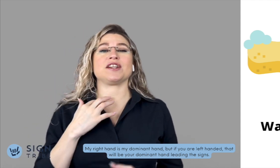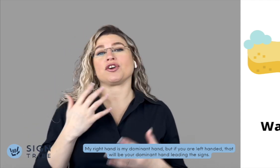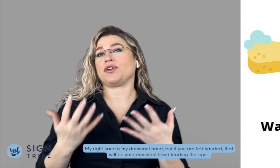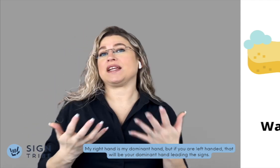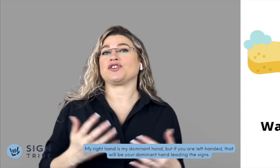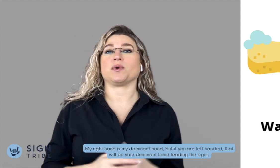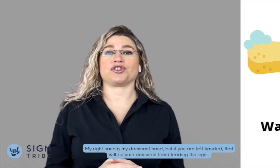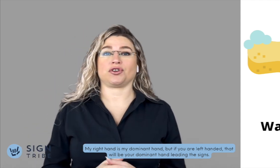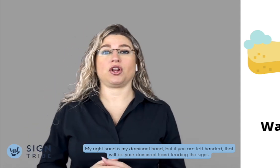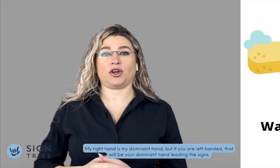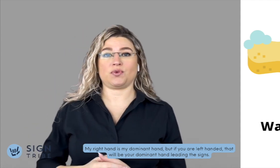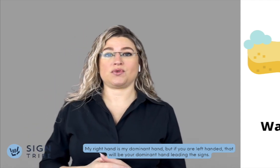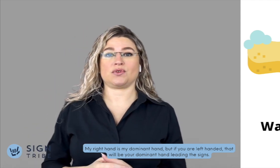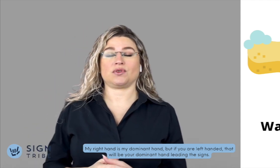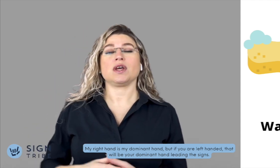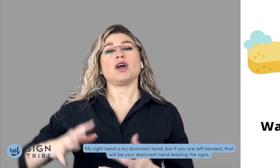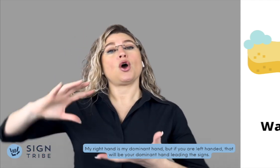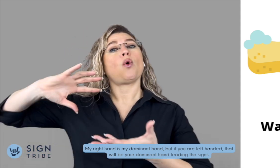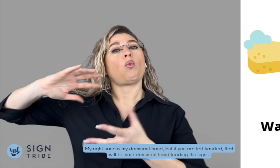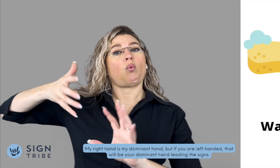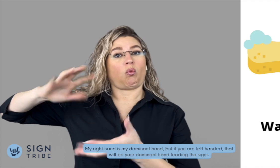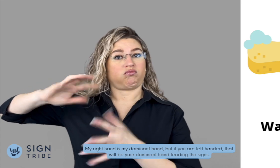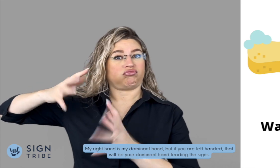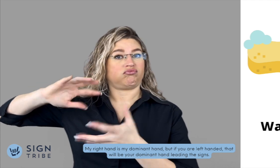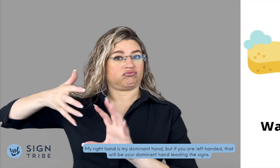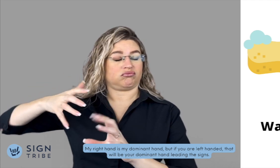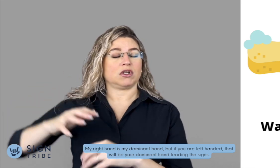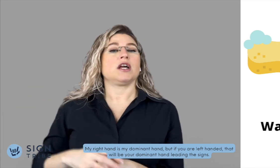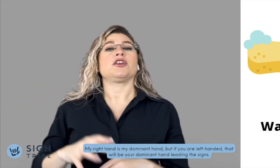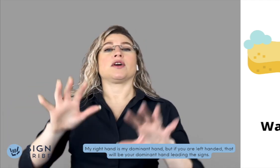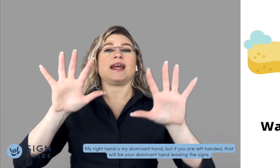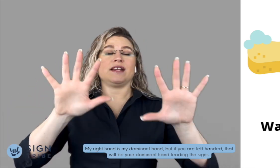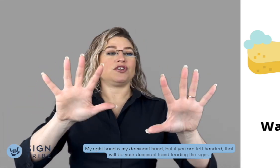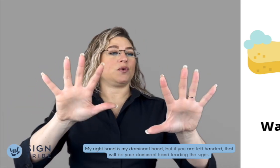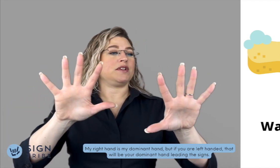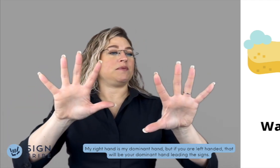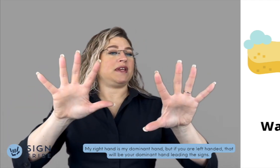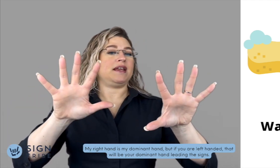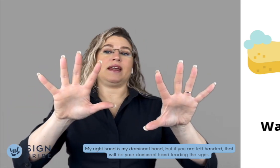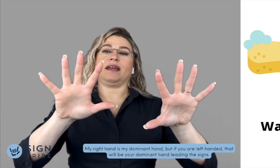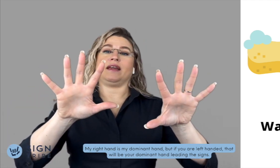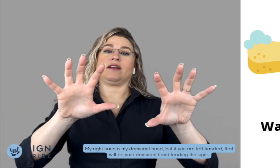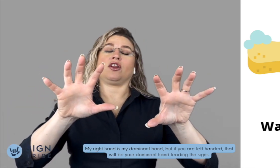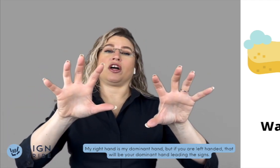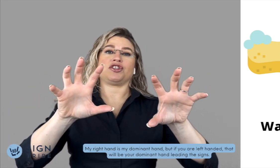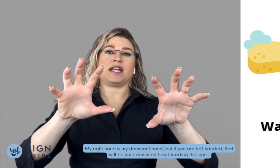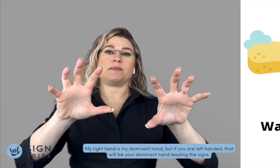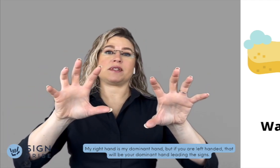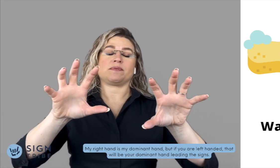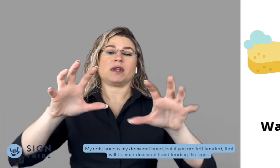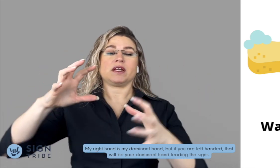or you need to wash your clothes. Your hands are going to be in claw shapes,